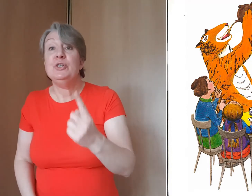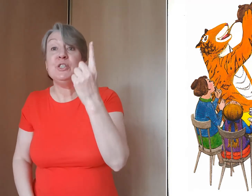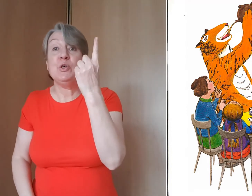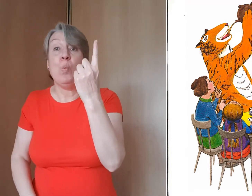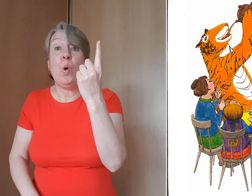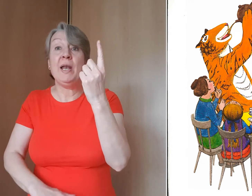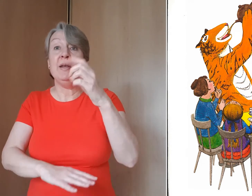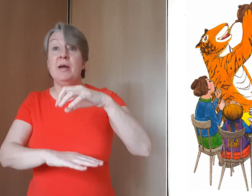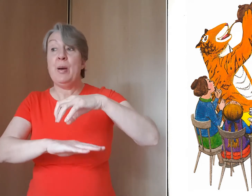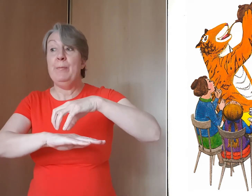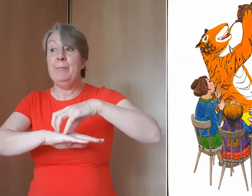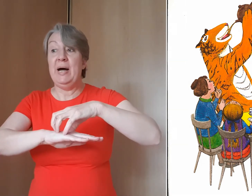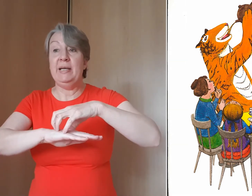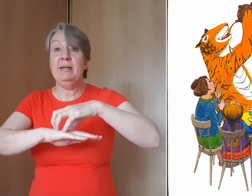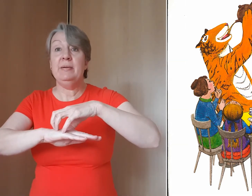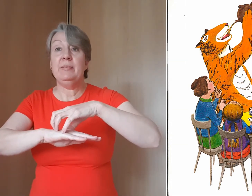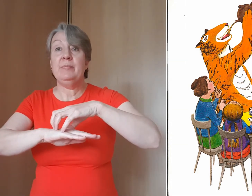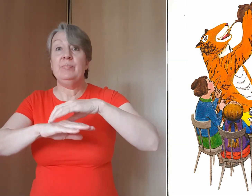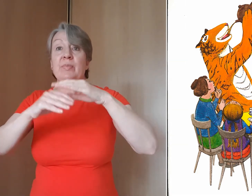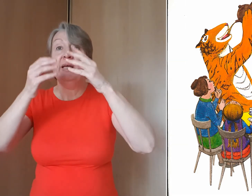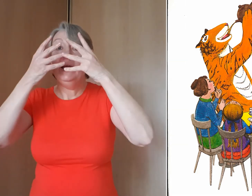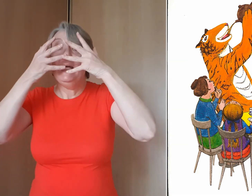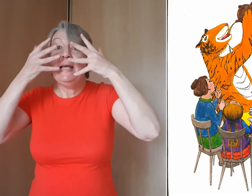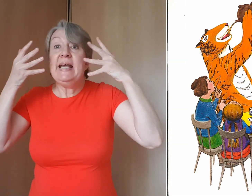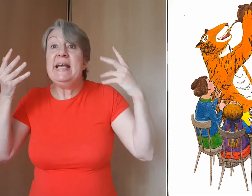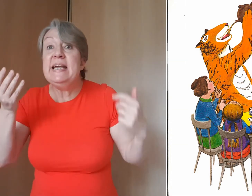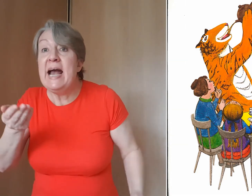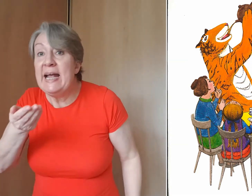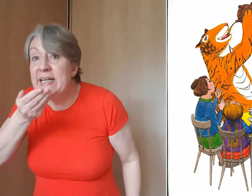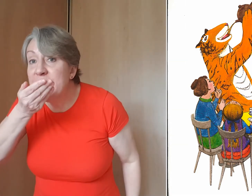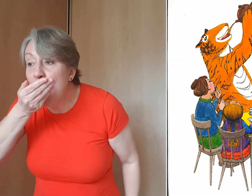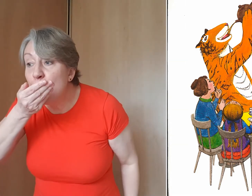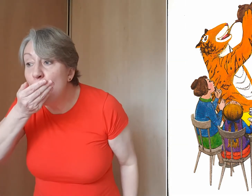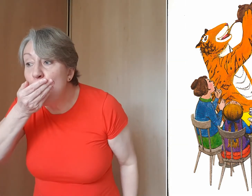just the one bun he ate